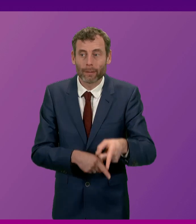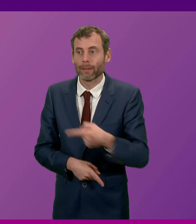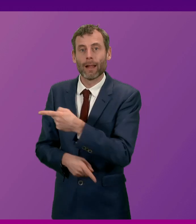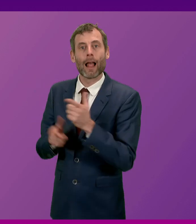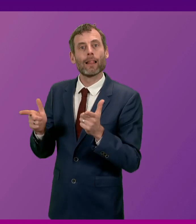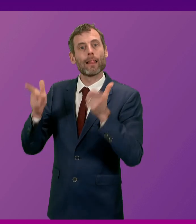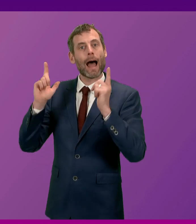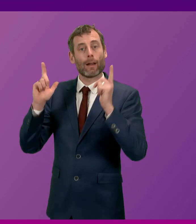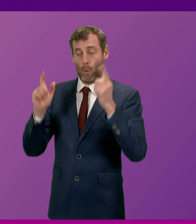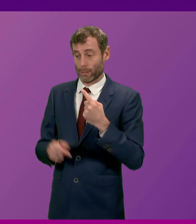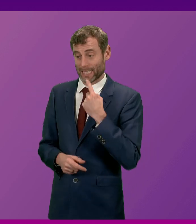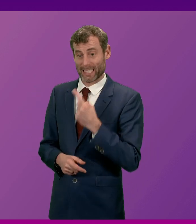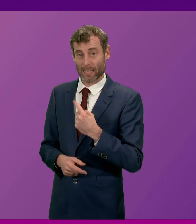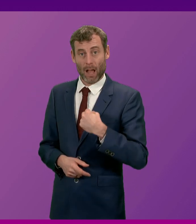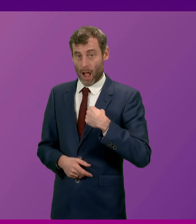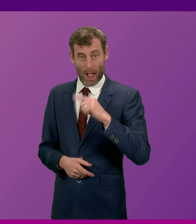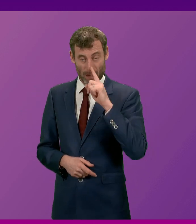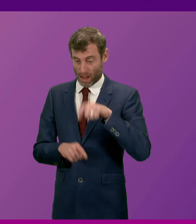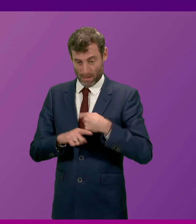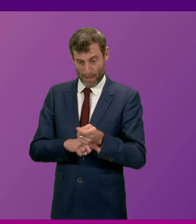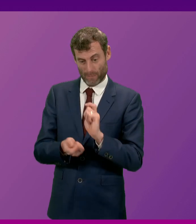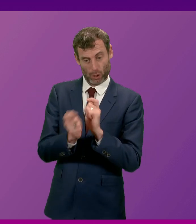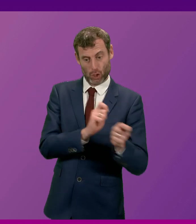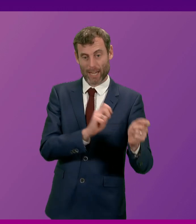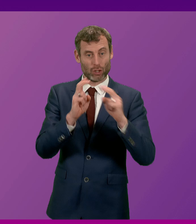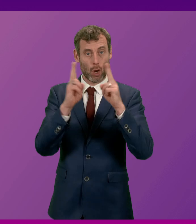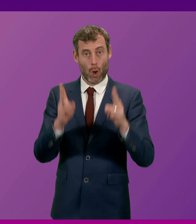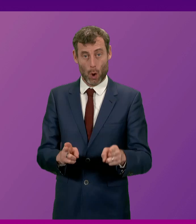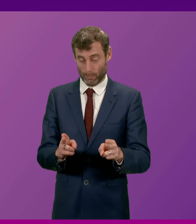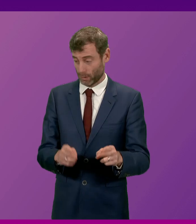to carry out the required adaptations to his home. Wheatley applied for £3 million from a